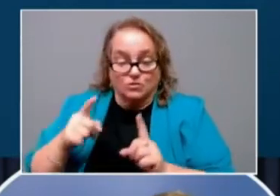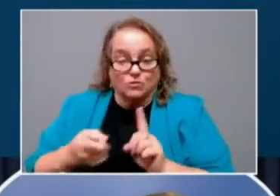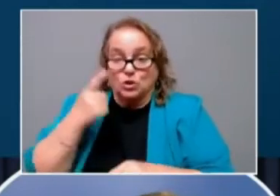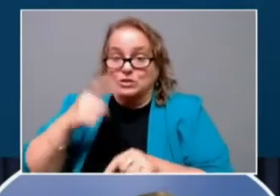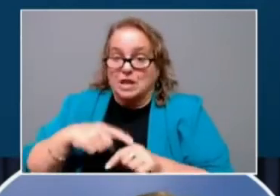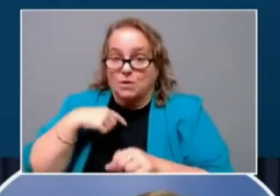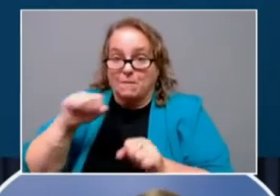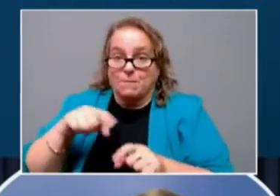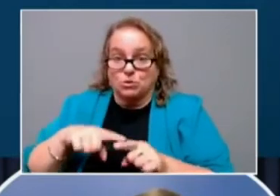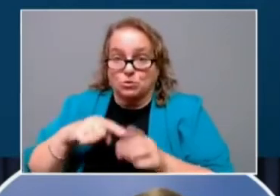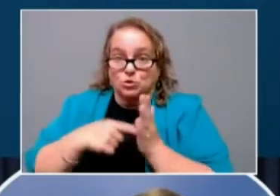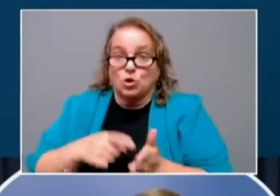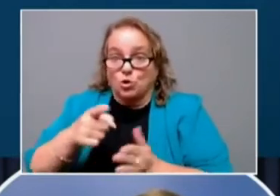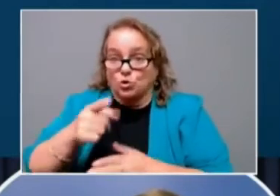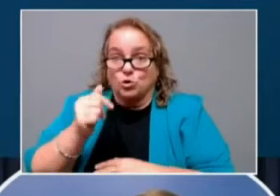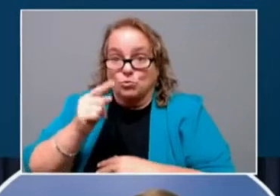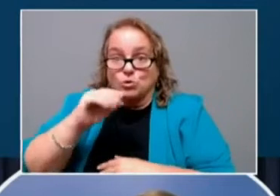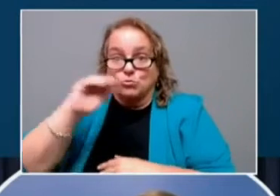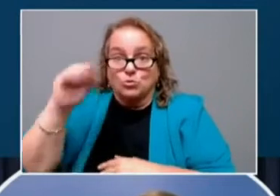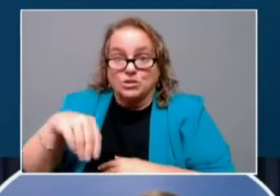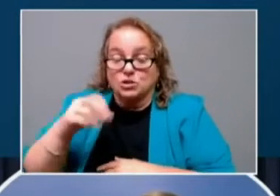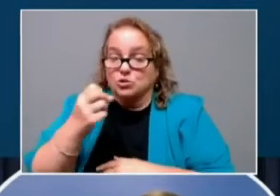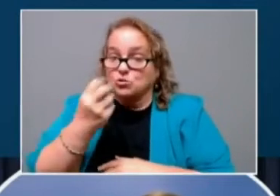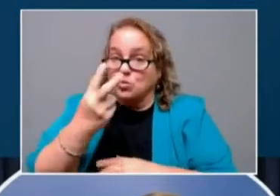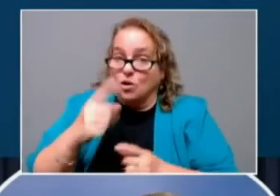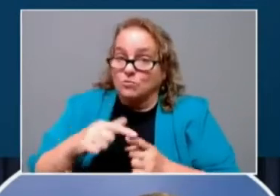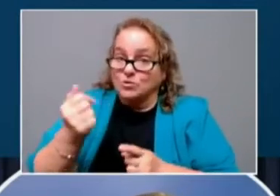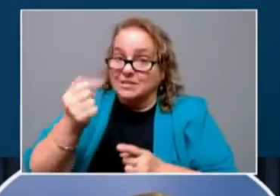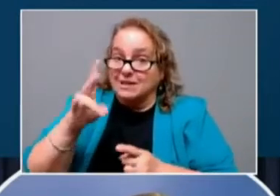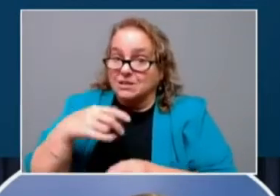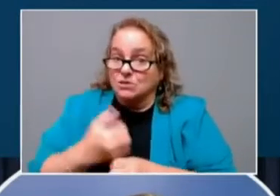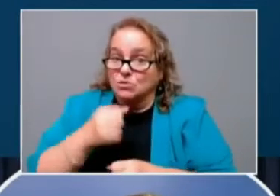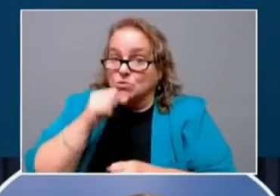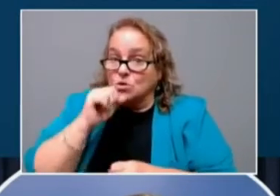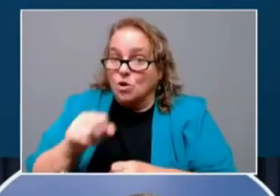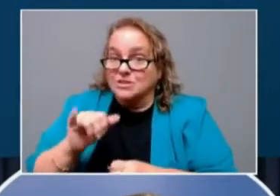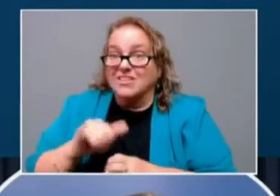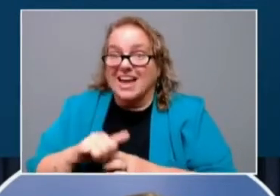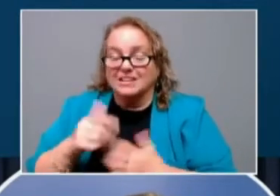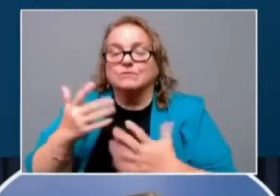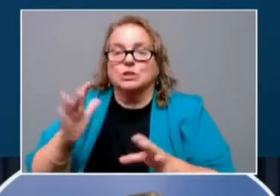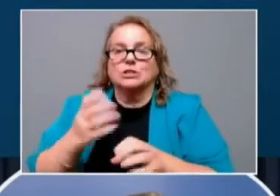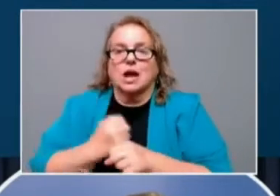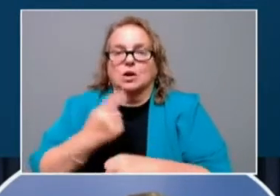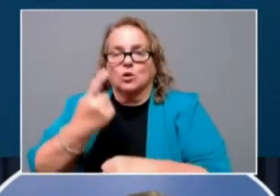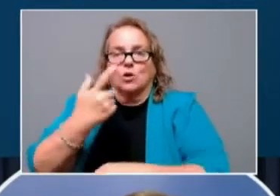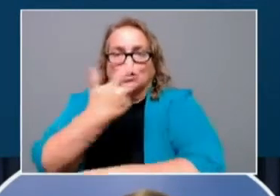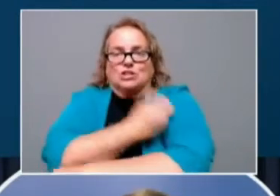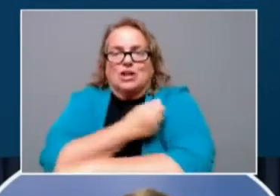percentage of 12-17 year olds And have gotten at least one shot. That is 45%.